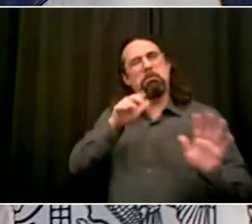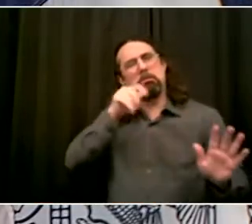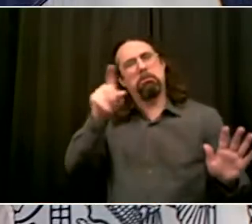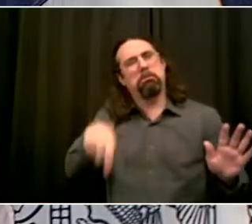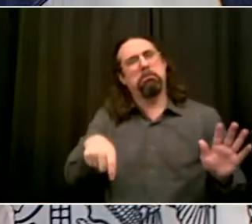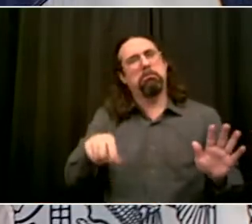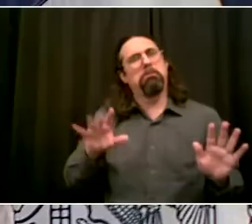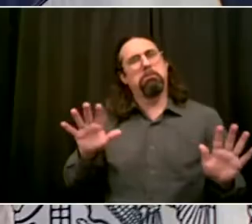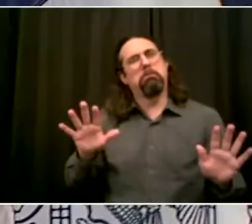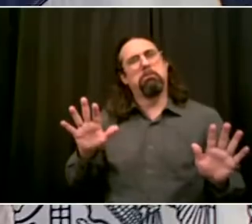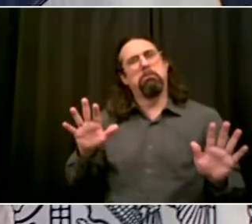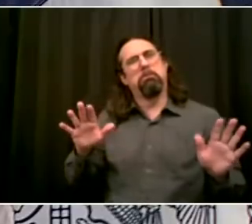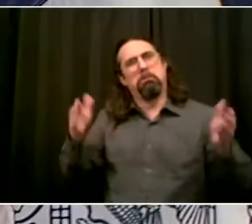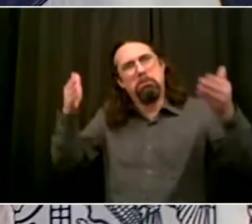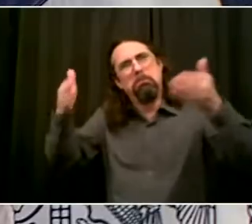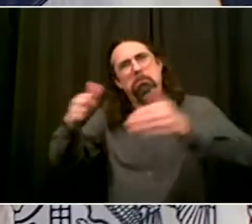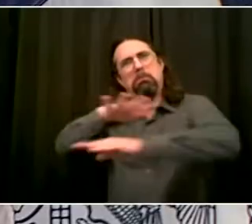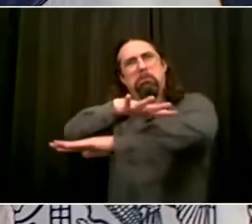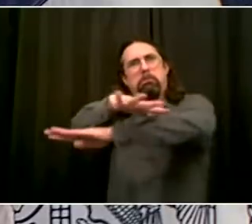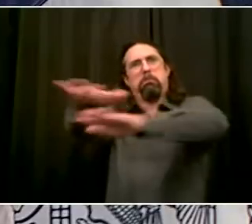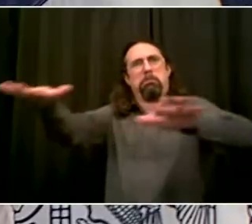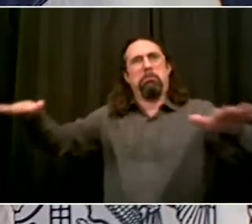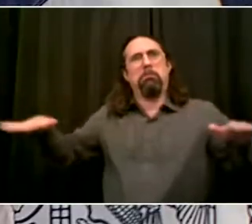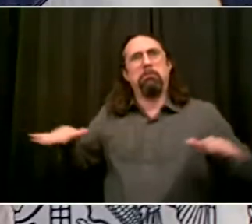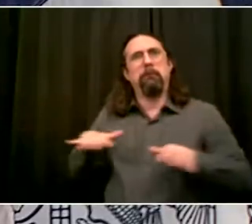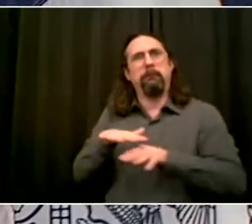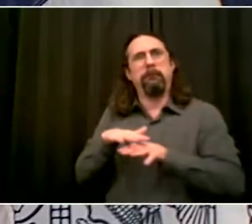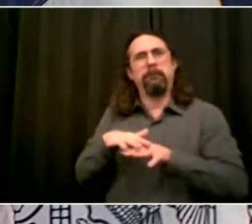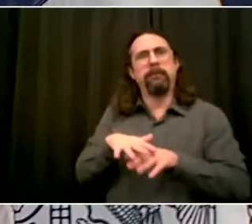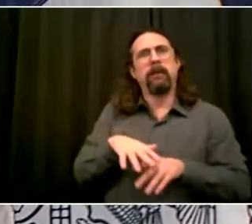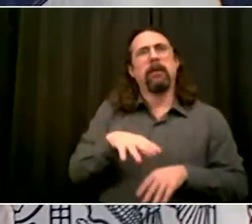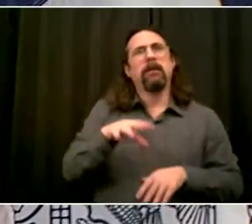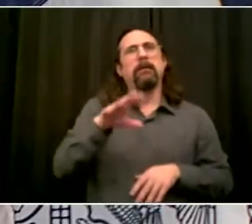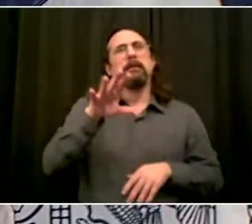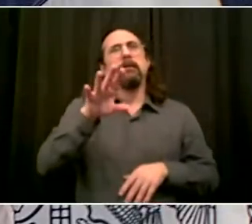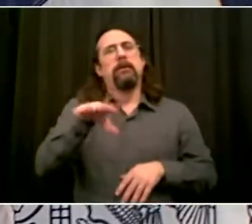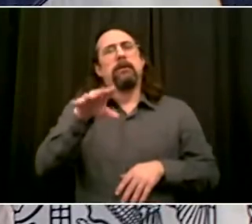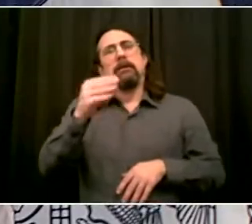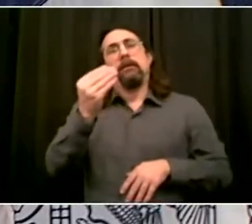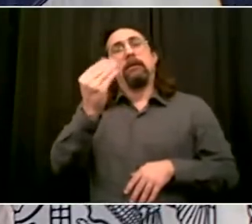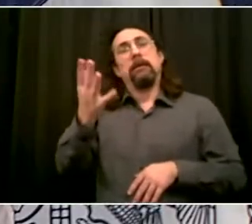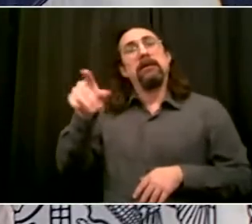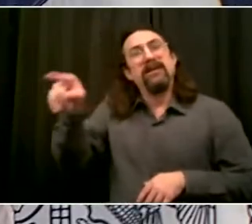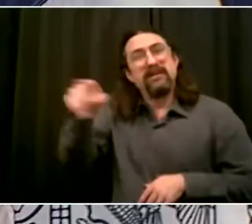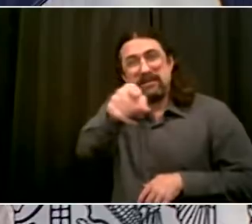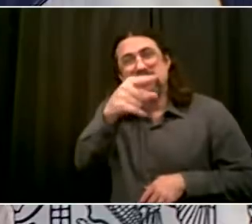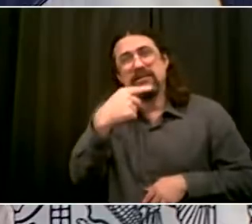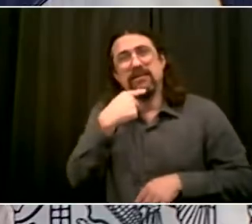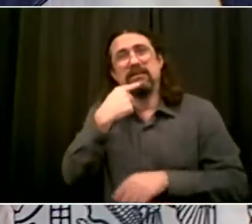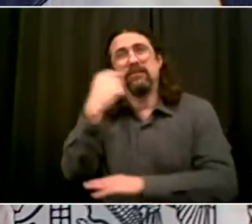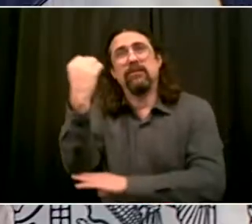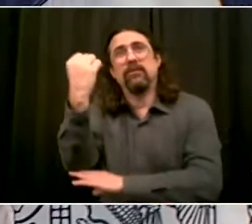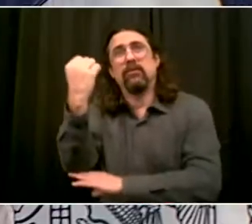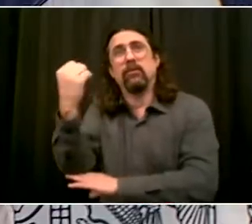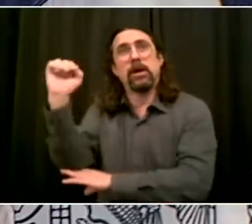REMIND YOU, EVEN THOUGH THERE WAS A PROTEST THATAT BAR IS NOW CLOSEDEDBE CAUSE IT WAS VIOLATING THE RULES.